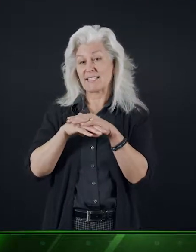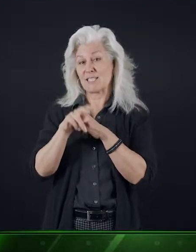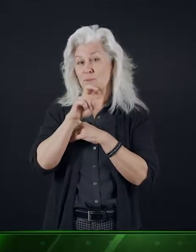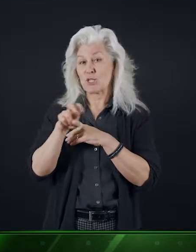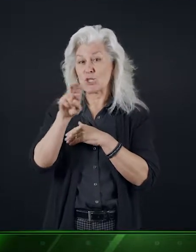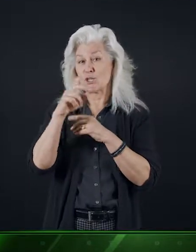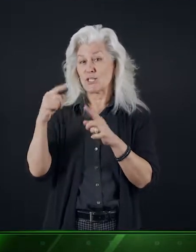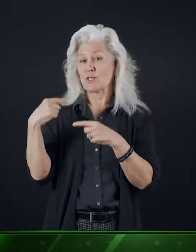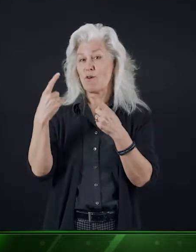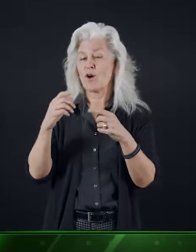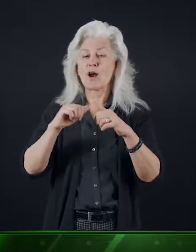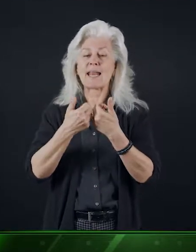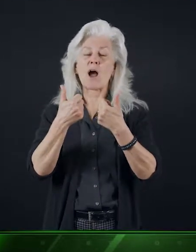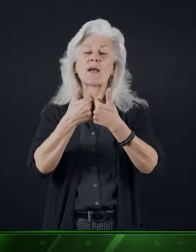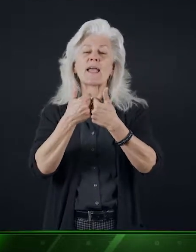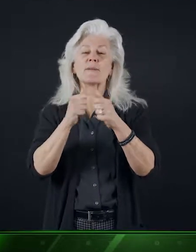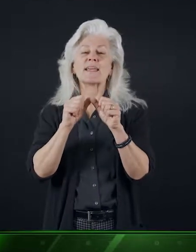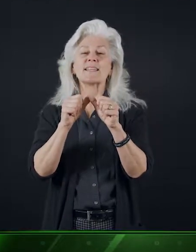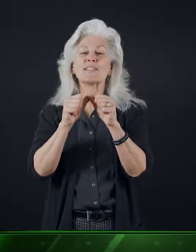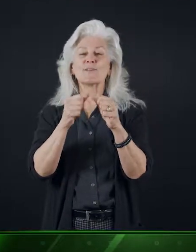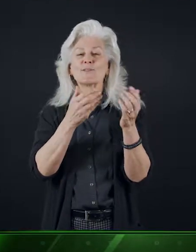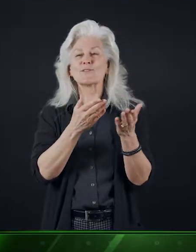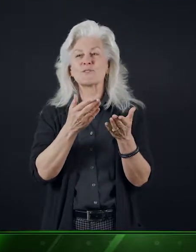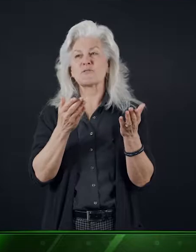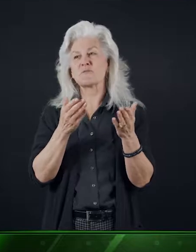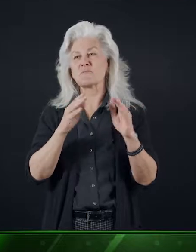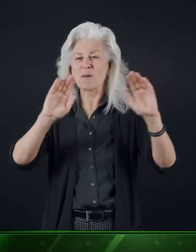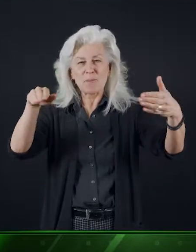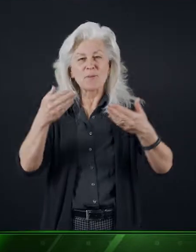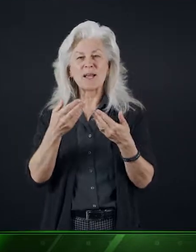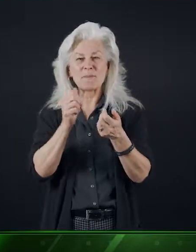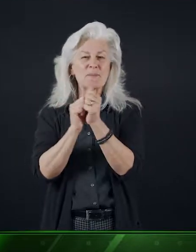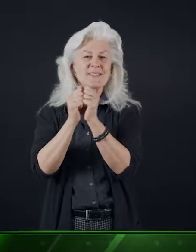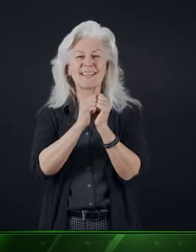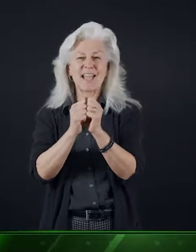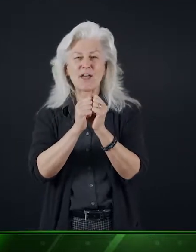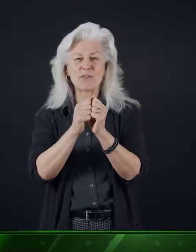and how gaming continues to bring people together through the power of play.